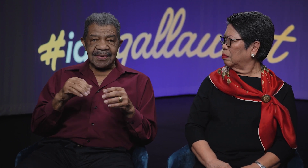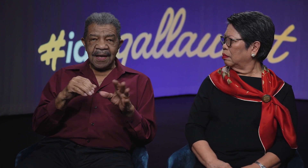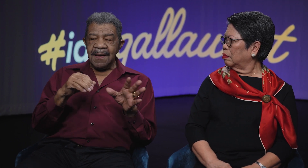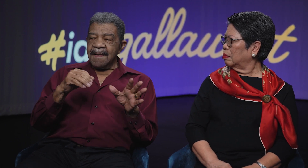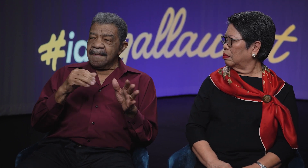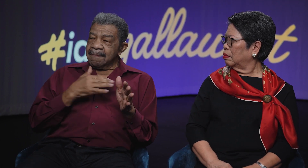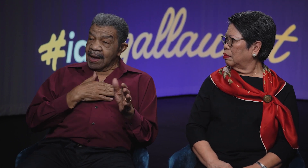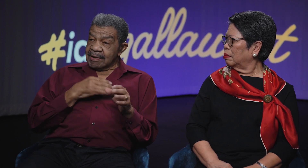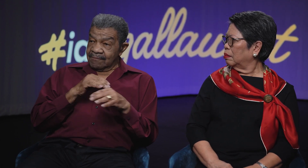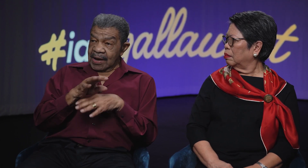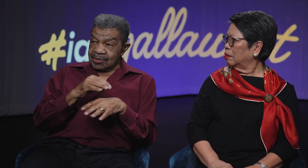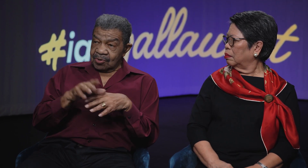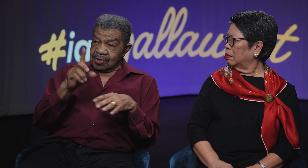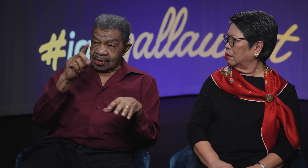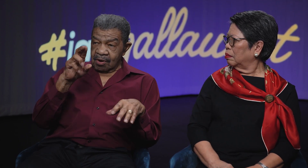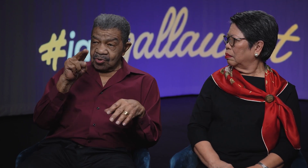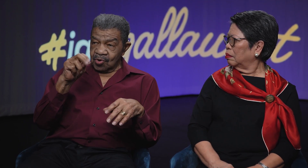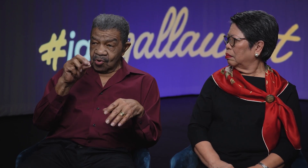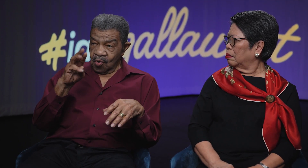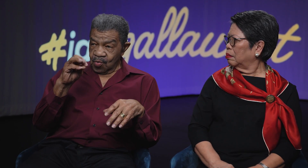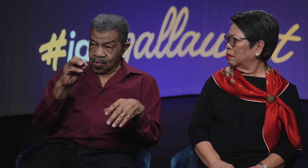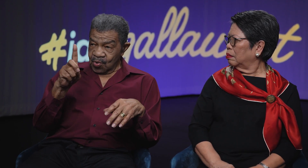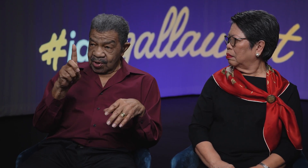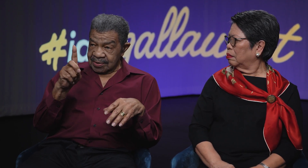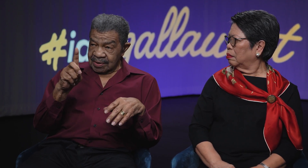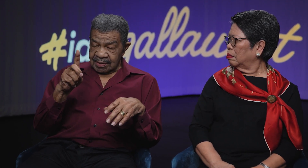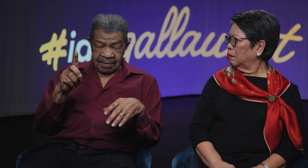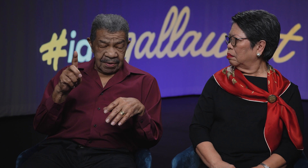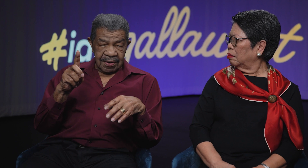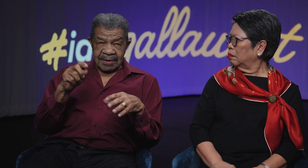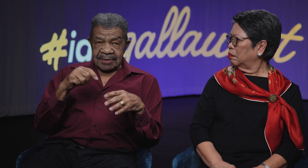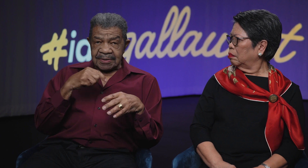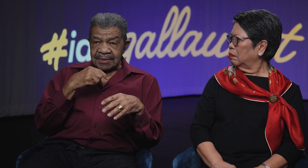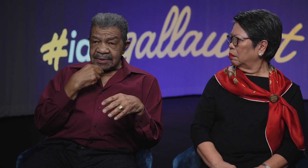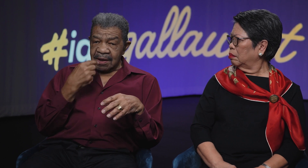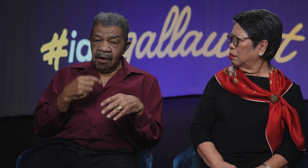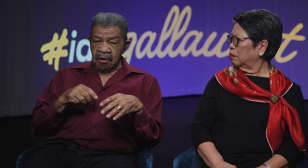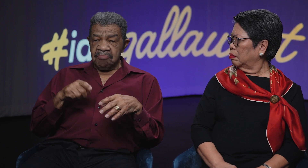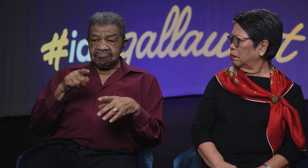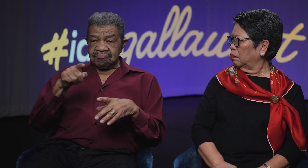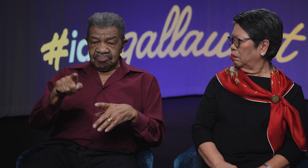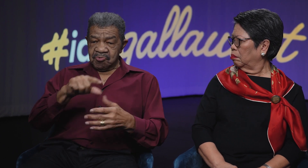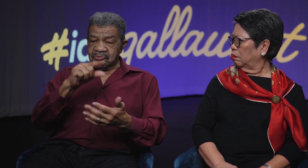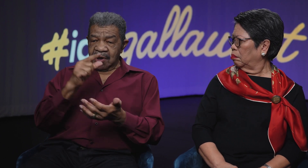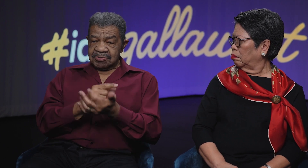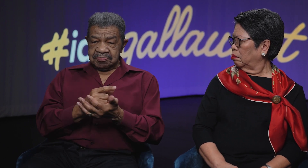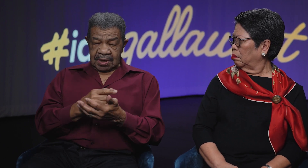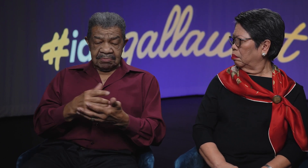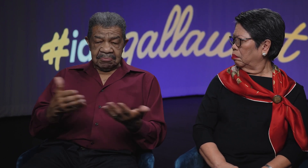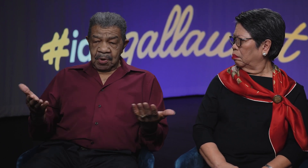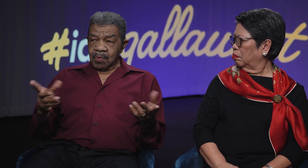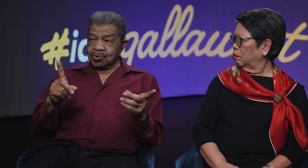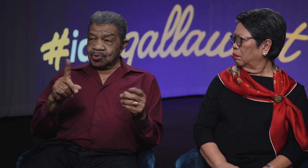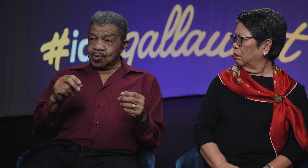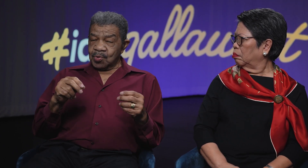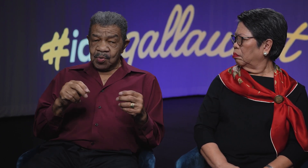so my advisor - Dr. Norwood - said, “you’ve graduated, what will you do?”